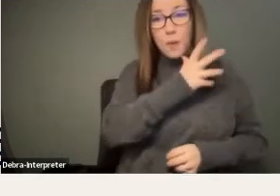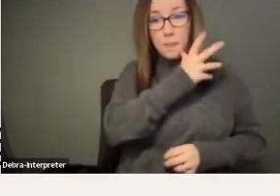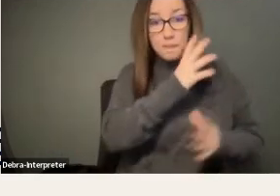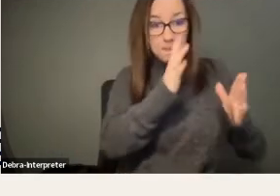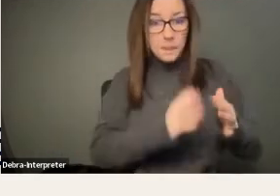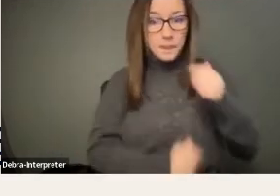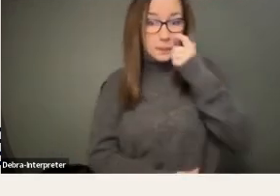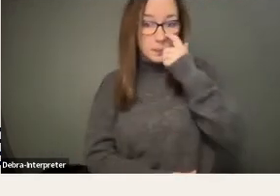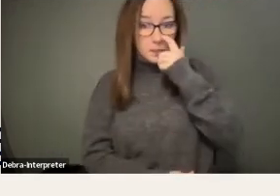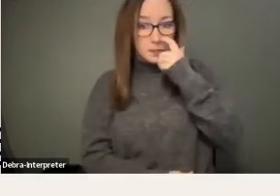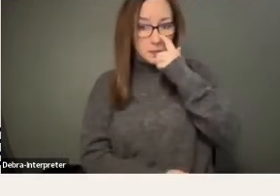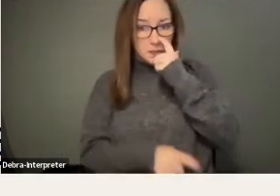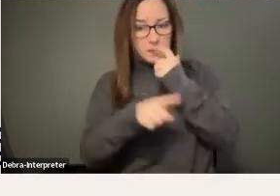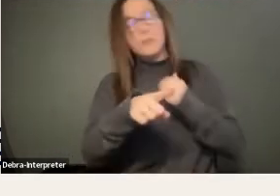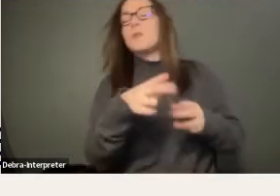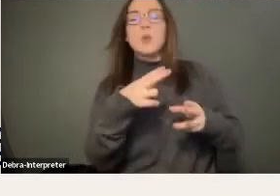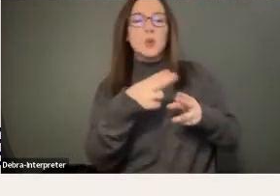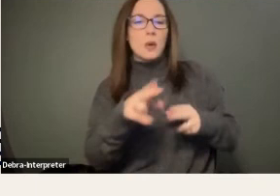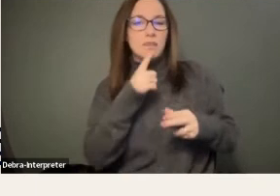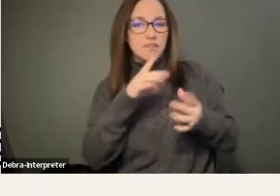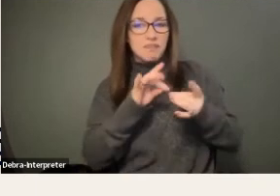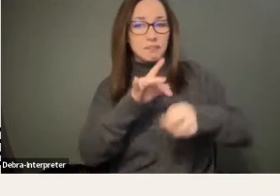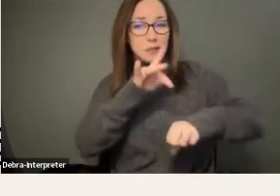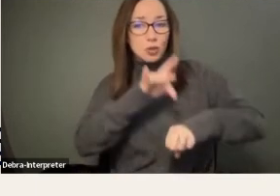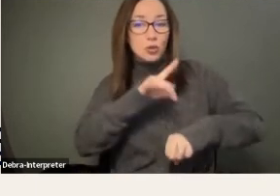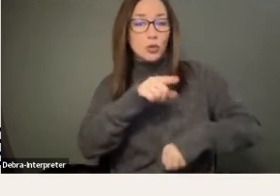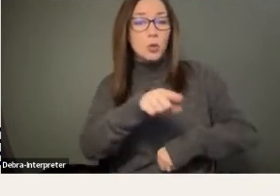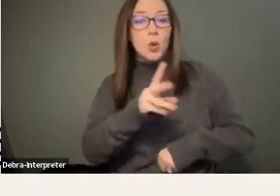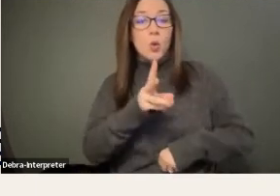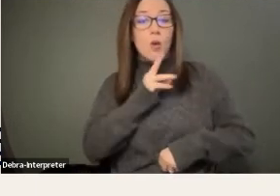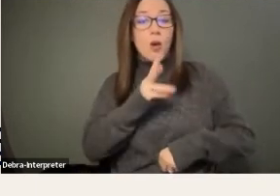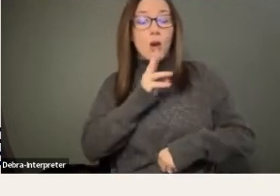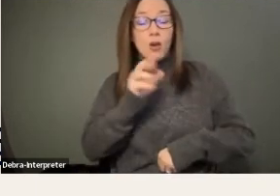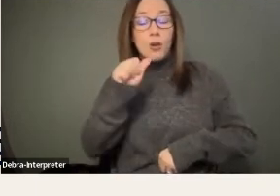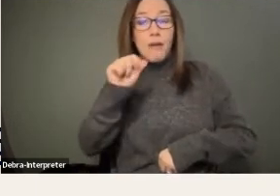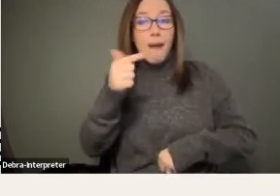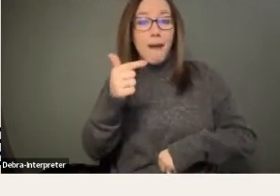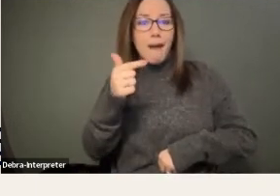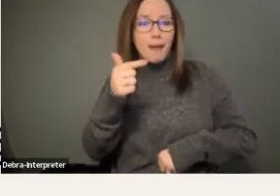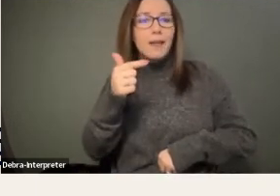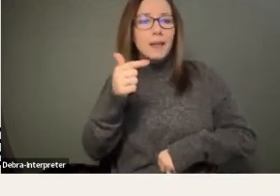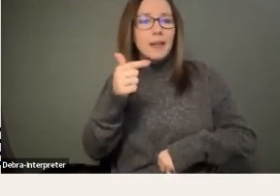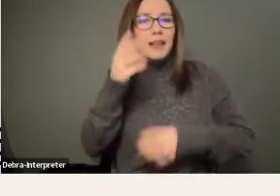making the transition from active duty to farming. I'm just going to touch on this very briefly.